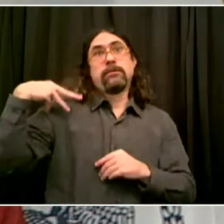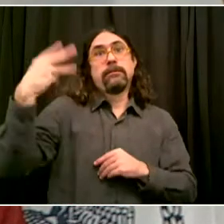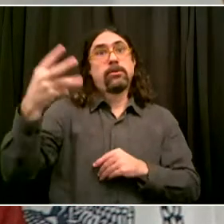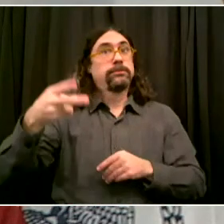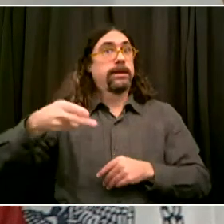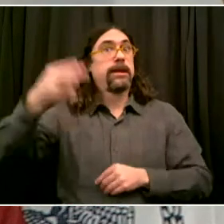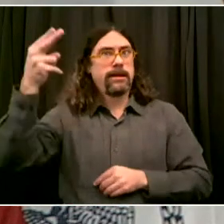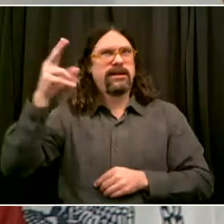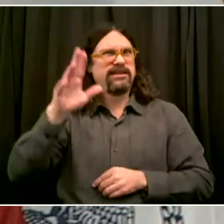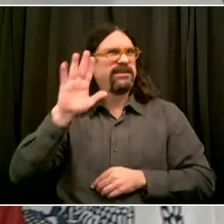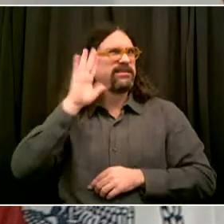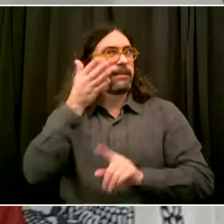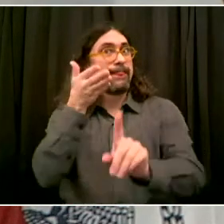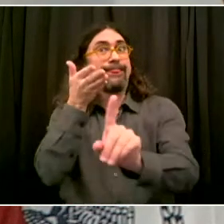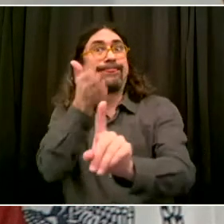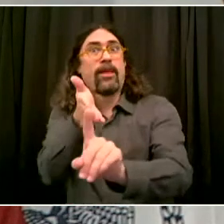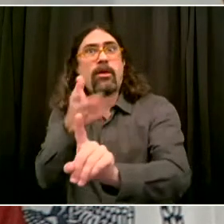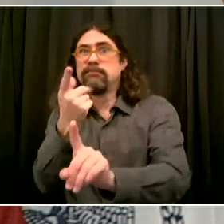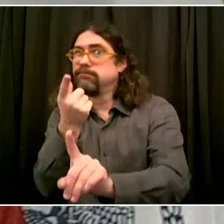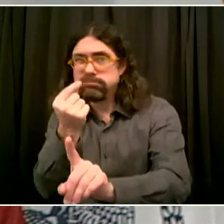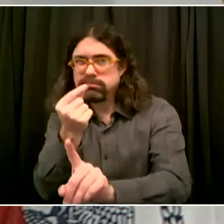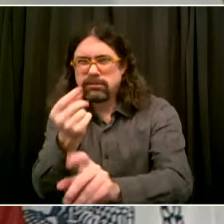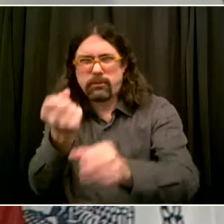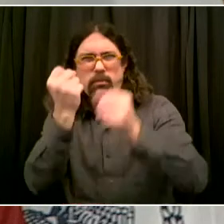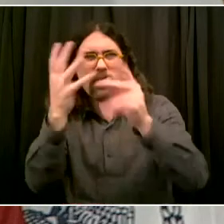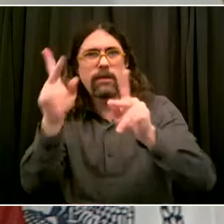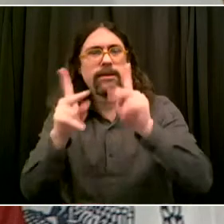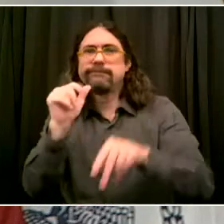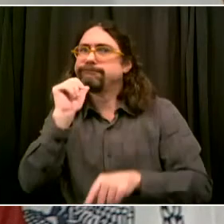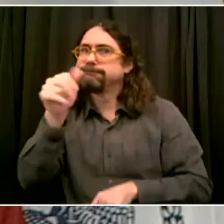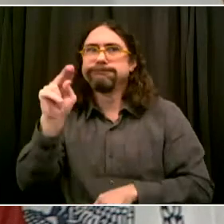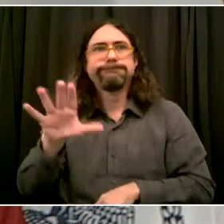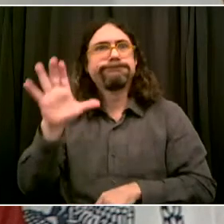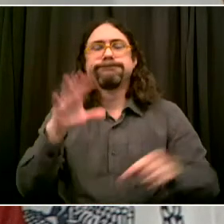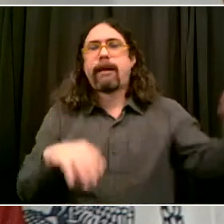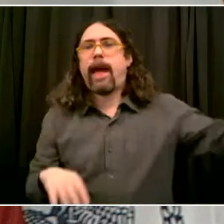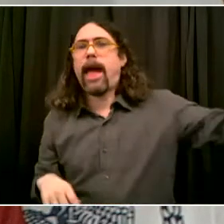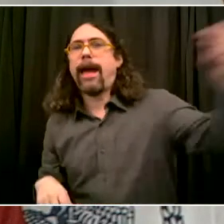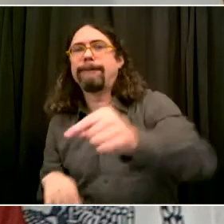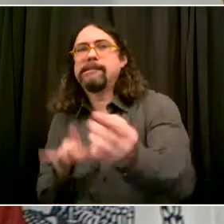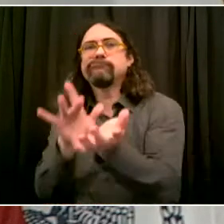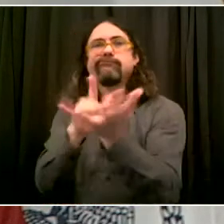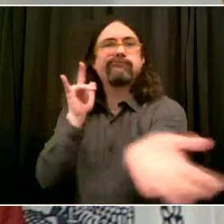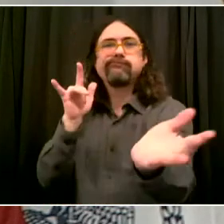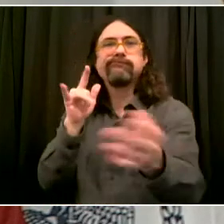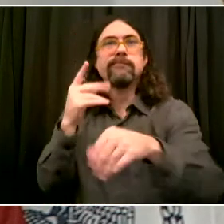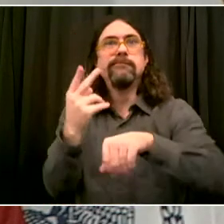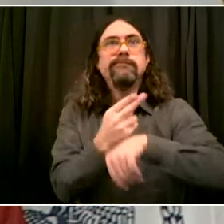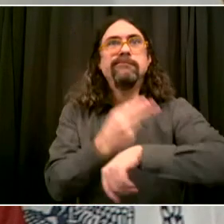STATE ARE GETTING VACCINATETEATD THE SITE. WHAT MORE COULD THE CITY DO TO ENSSREU THAT THE FOLKS THAT LIVE IN THTHSEE